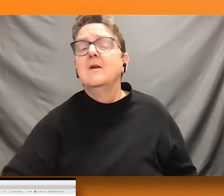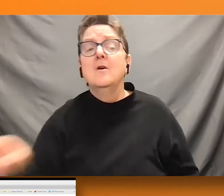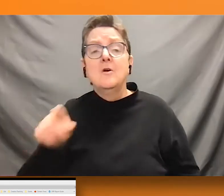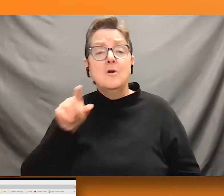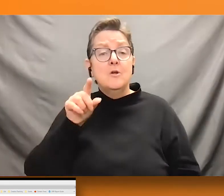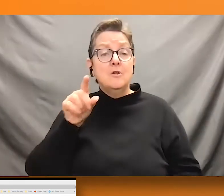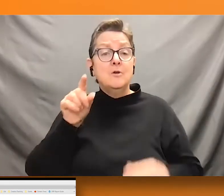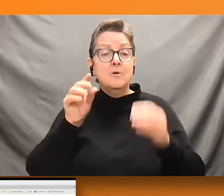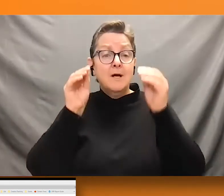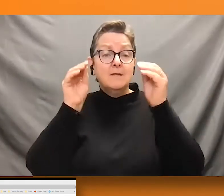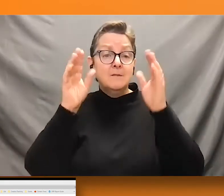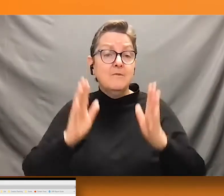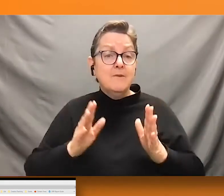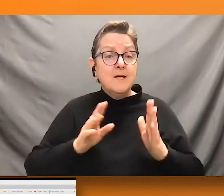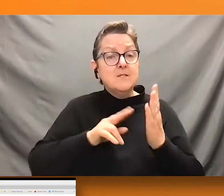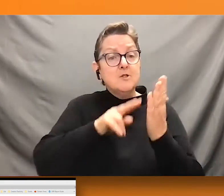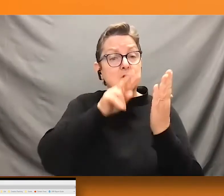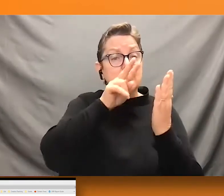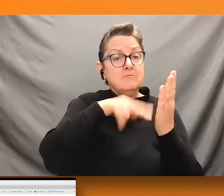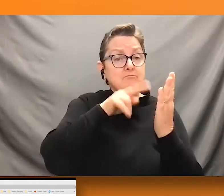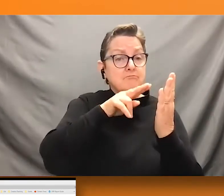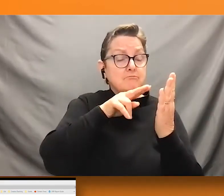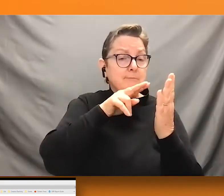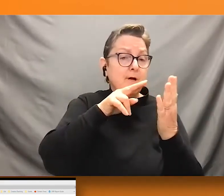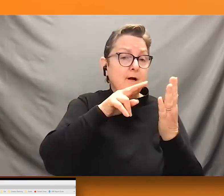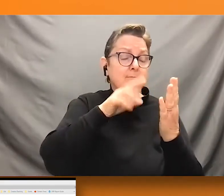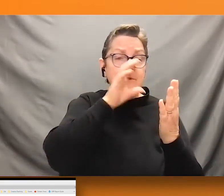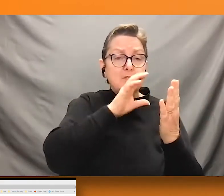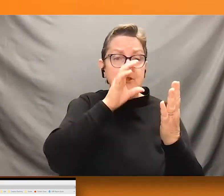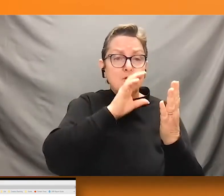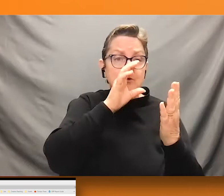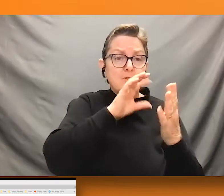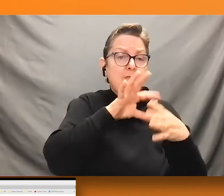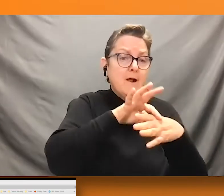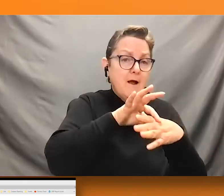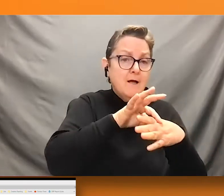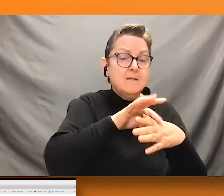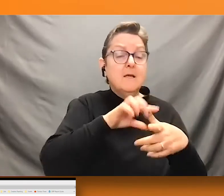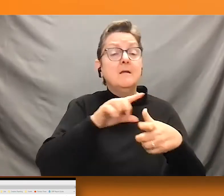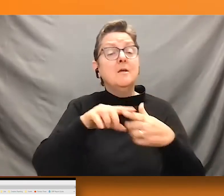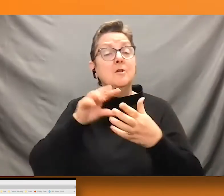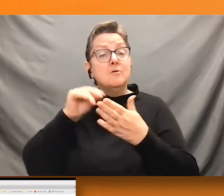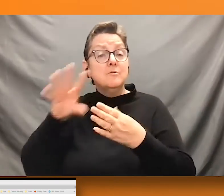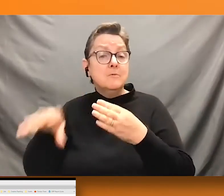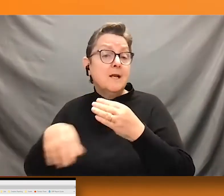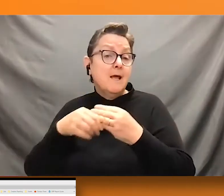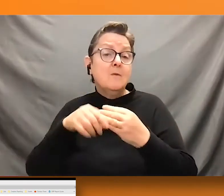So, you can go in and, you know, search your content. You also can add your students to this, so they can log in